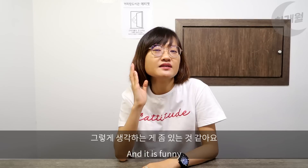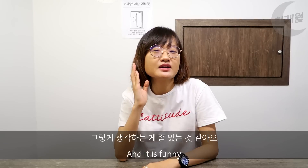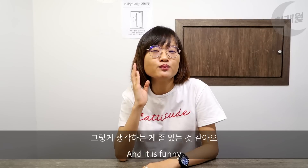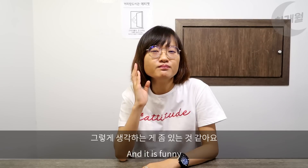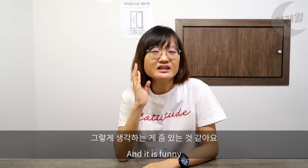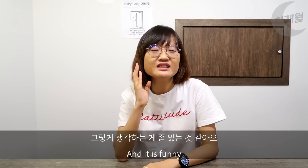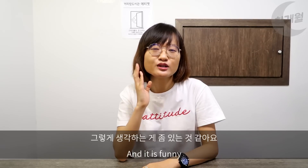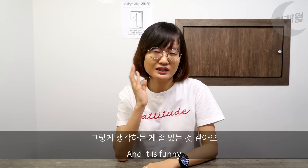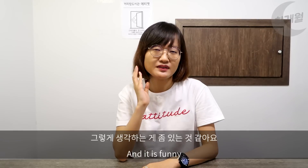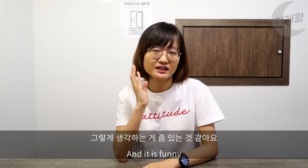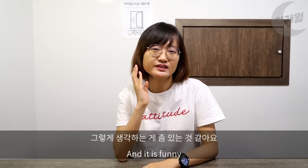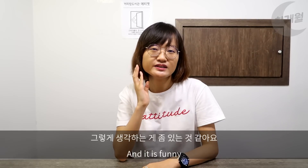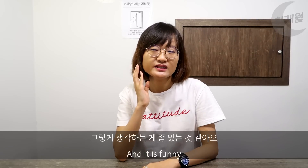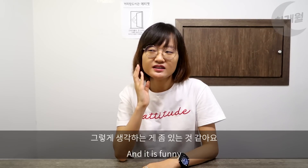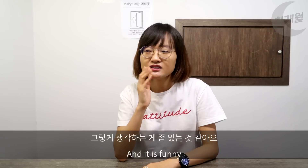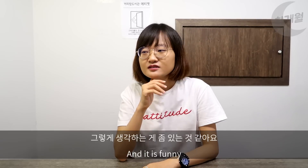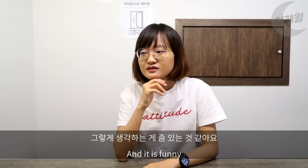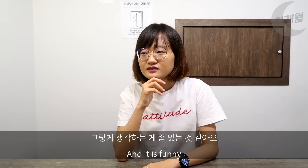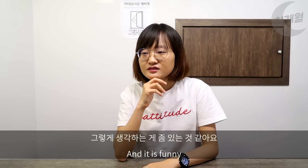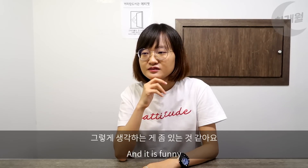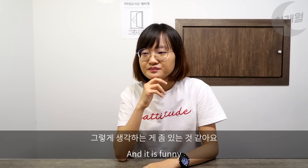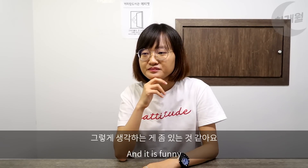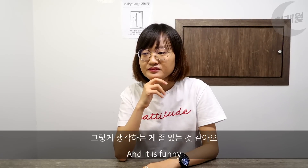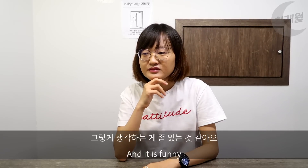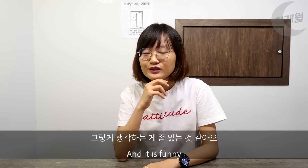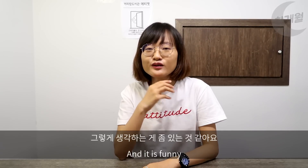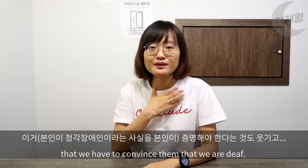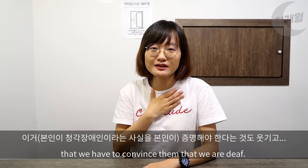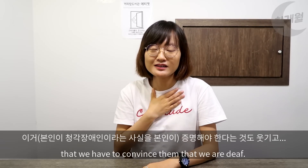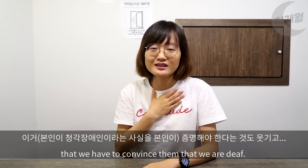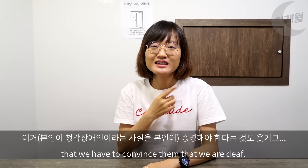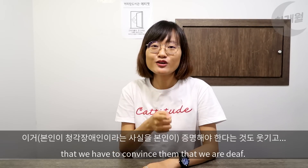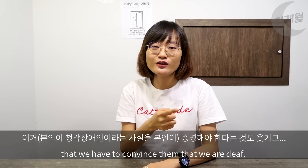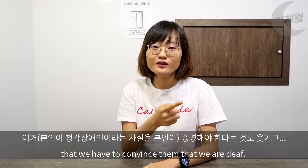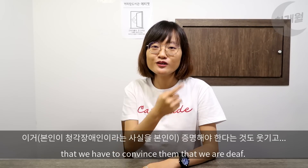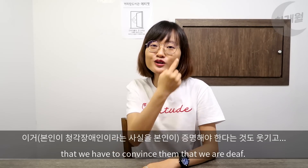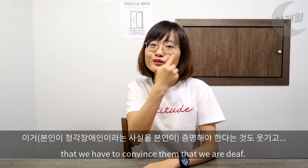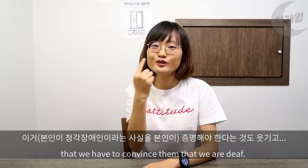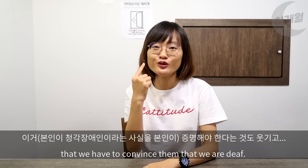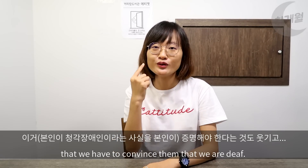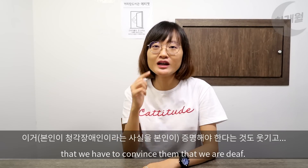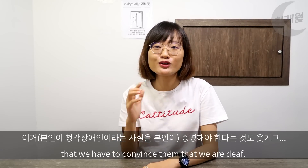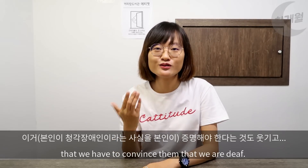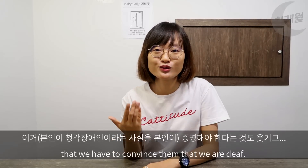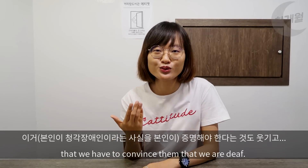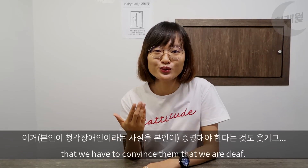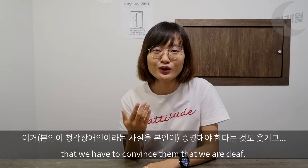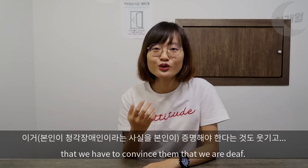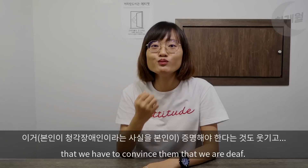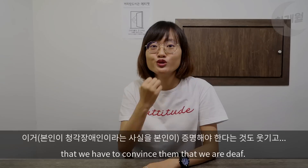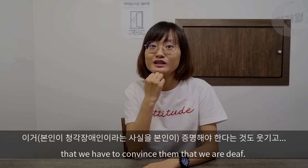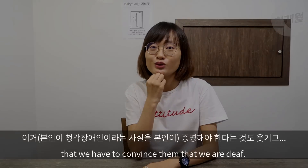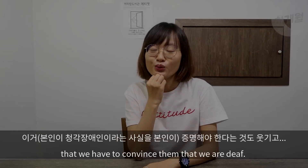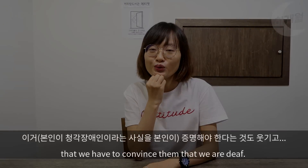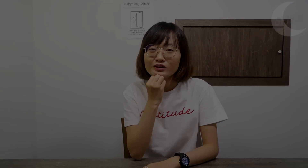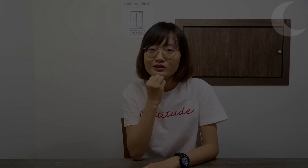And it is funny that we have to convince them that we are deaf.